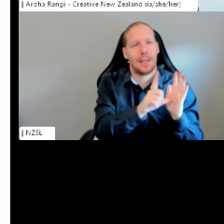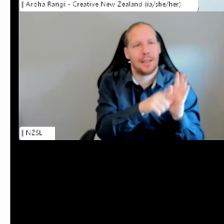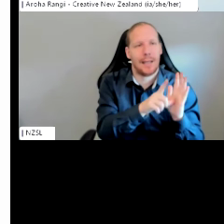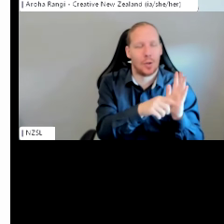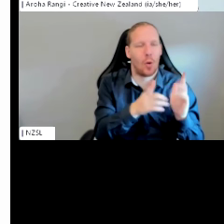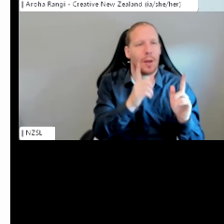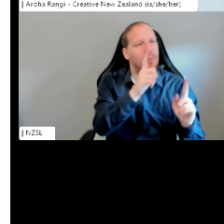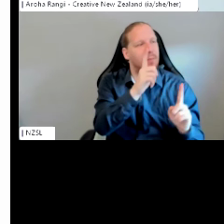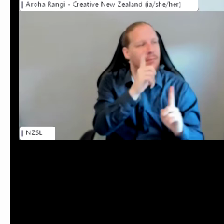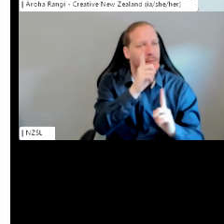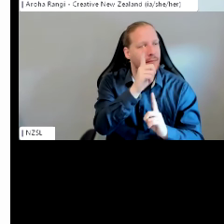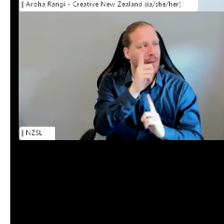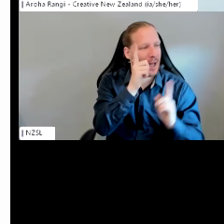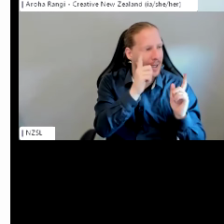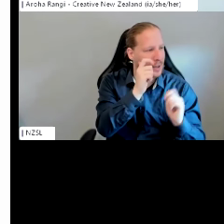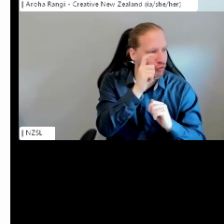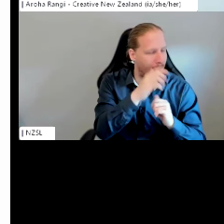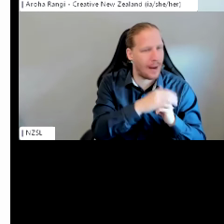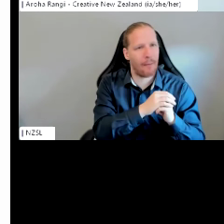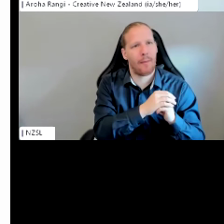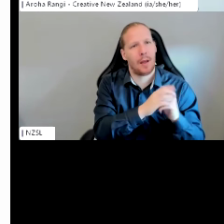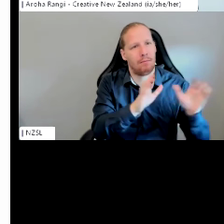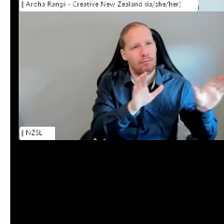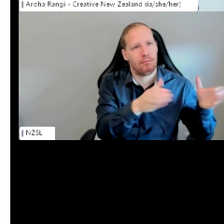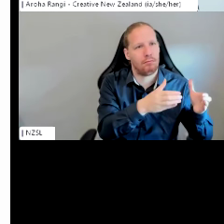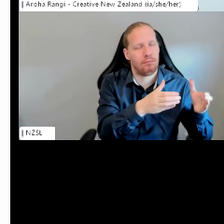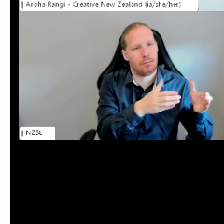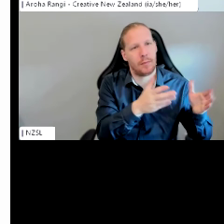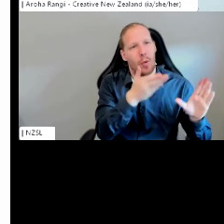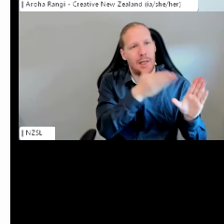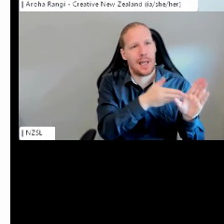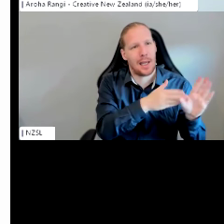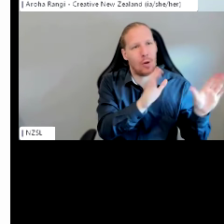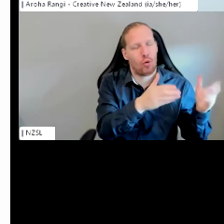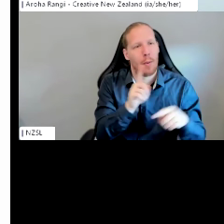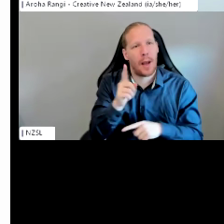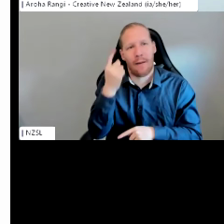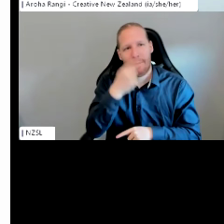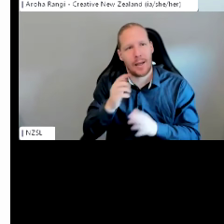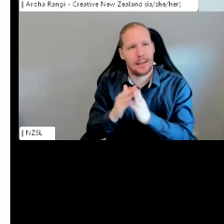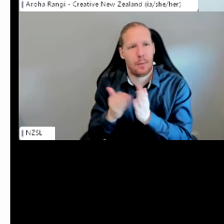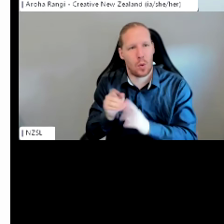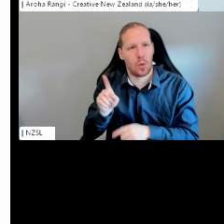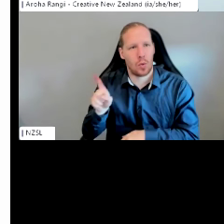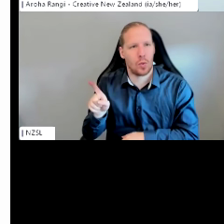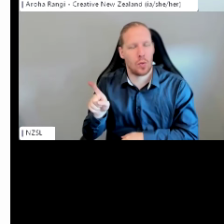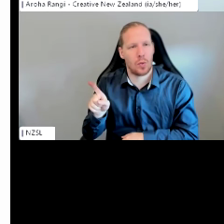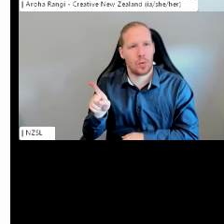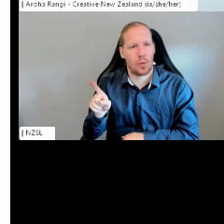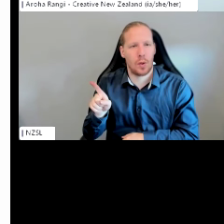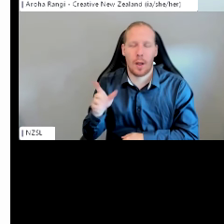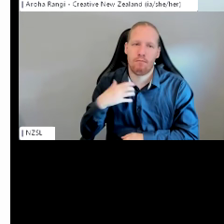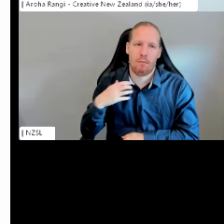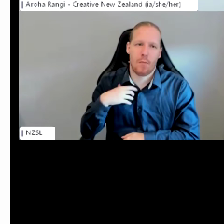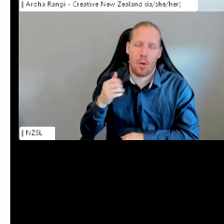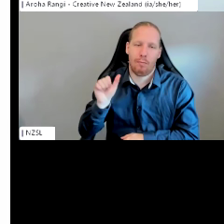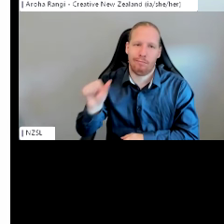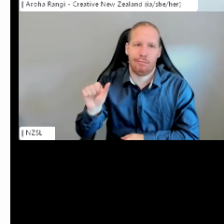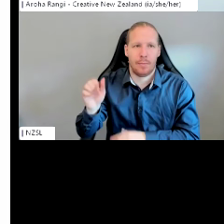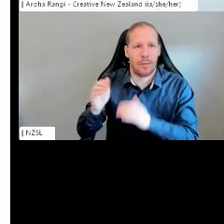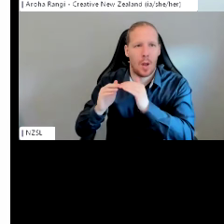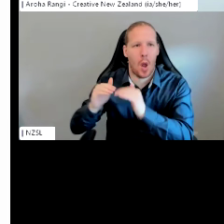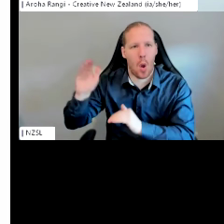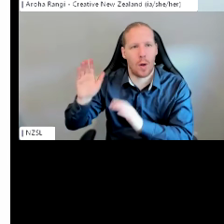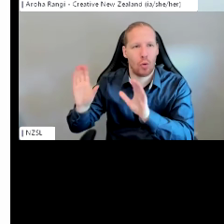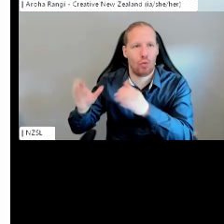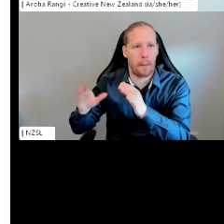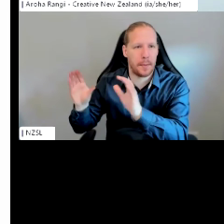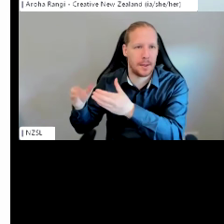under 25s on Facebook is tiny. Uh, overall 36%. So I think um zoning in on which audiences you want.